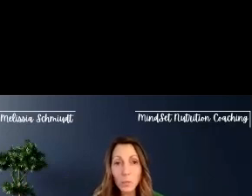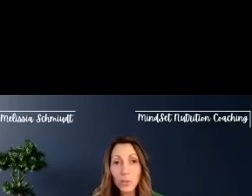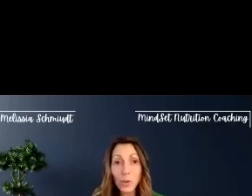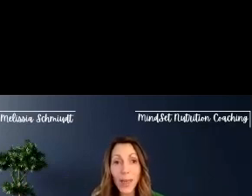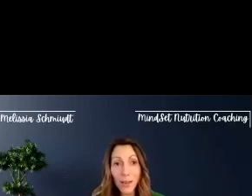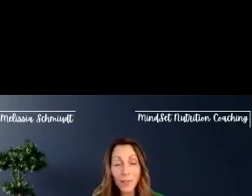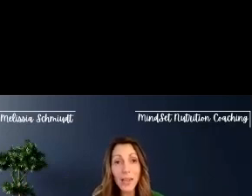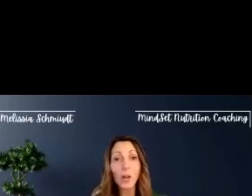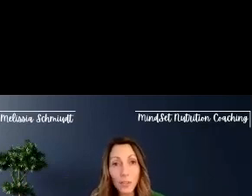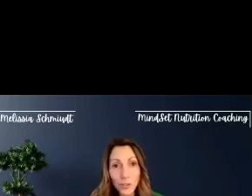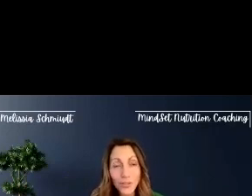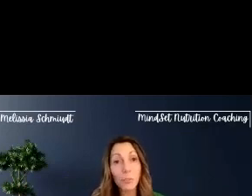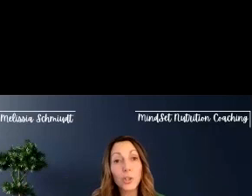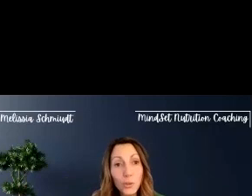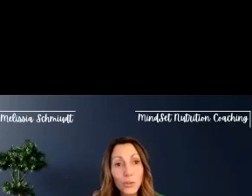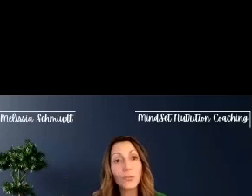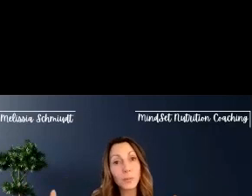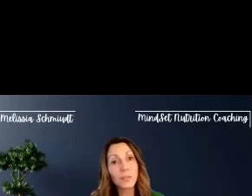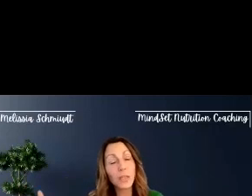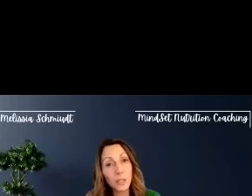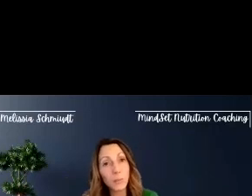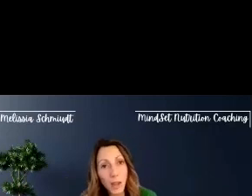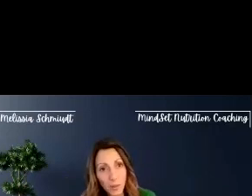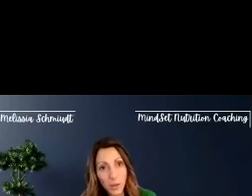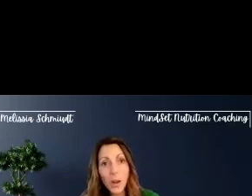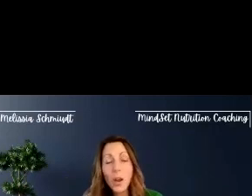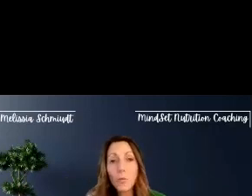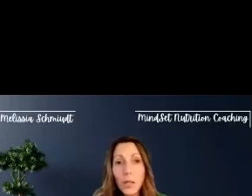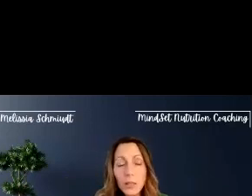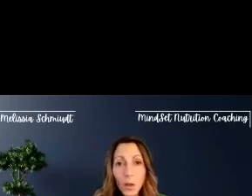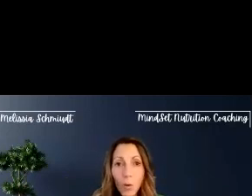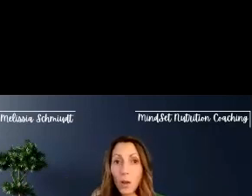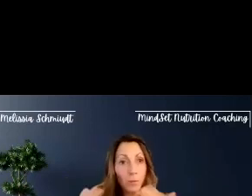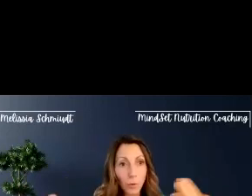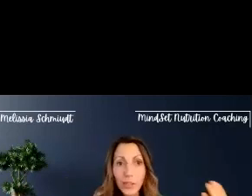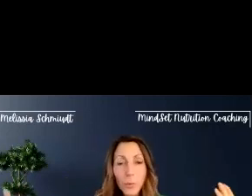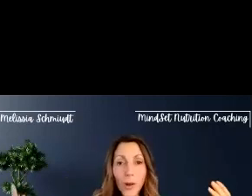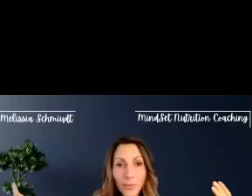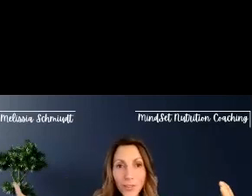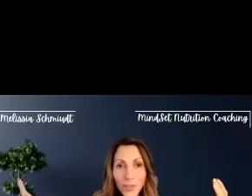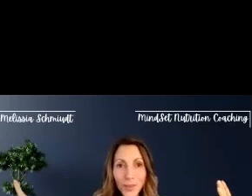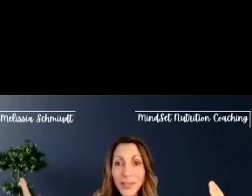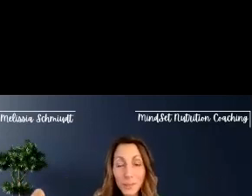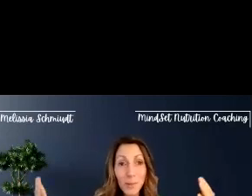assuming you don't have any health issues that preclude you from lifting a little bit heavier. So granted, we all have to start someplace.